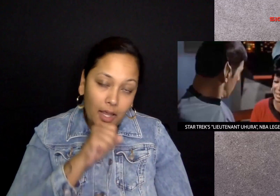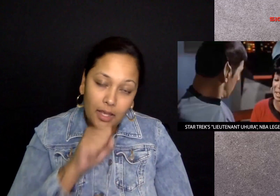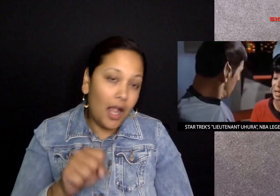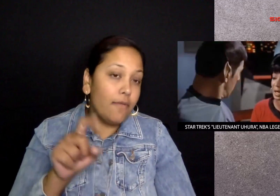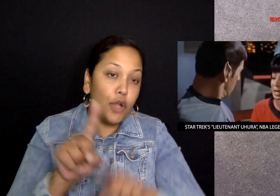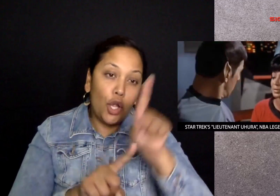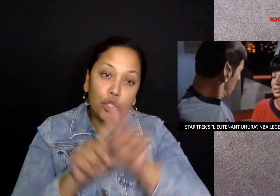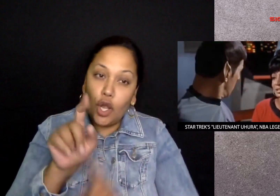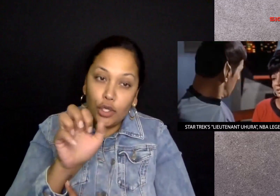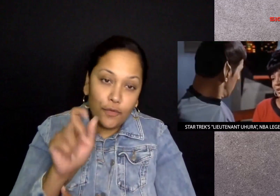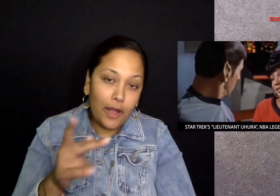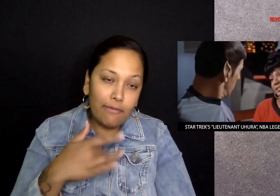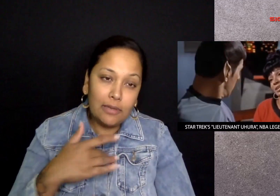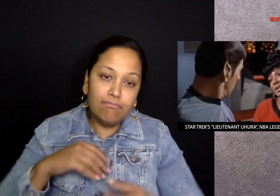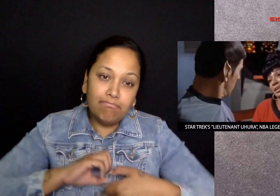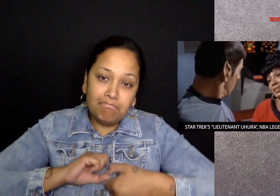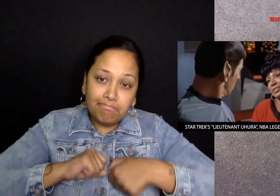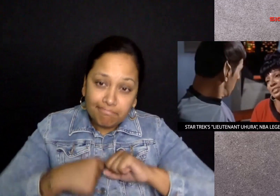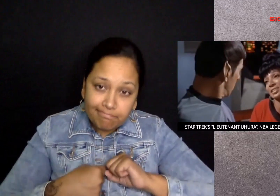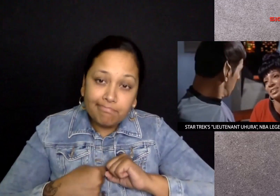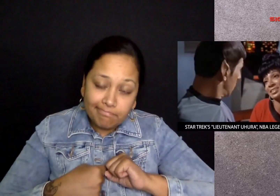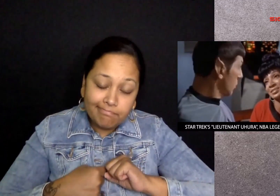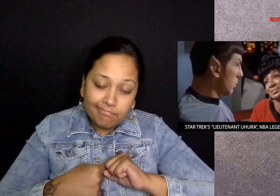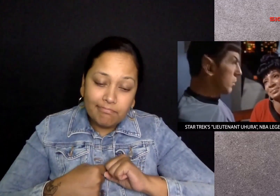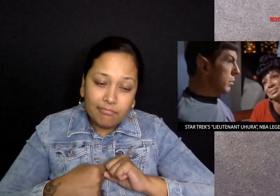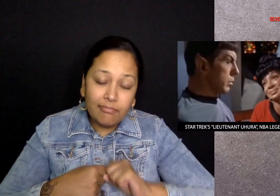Star Trek fans including myself